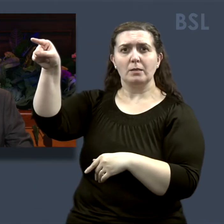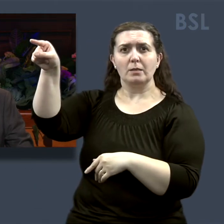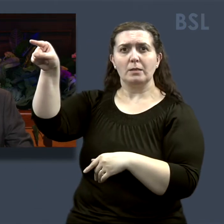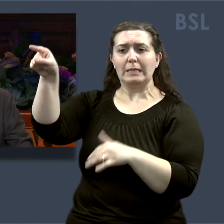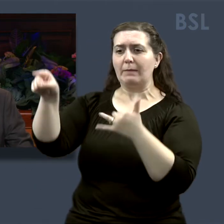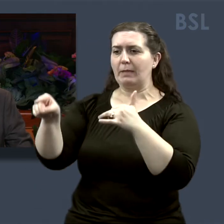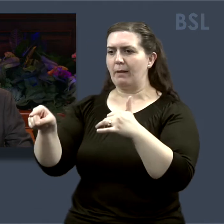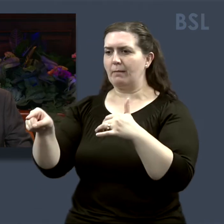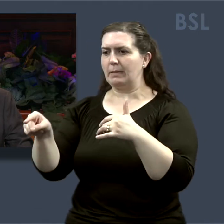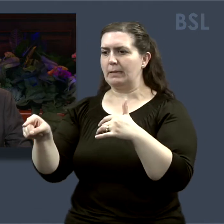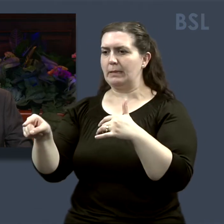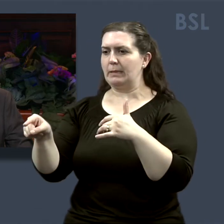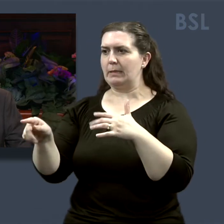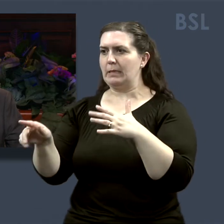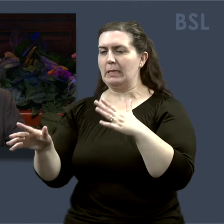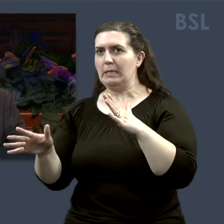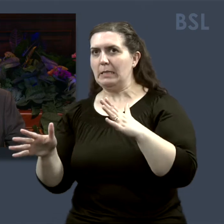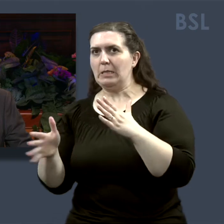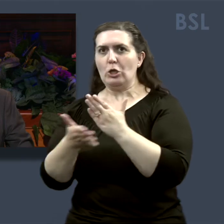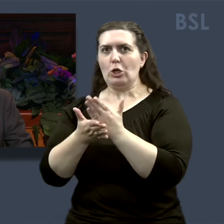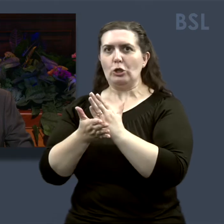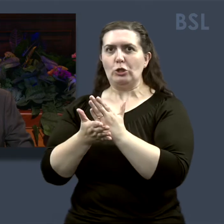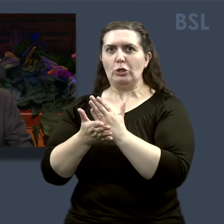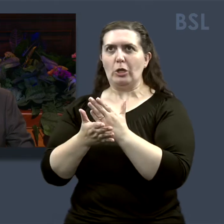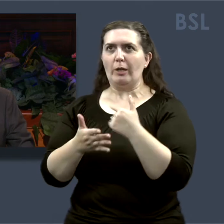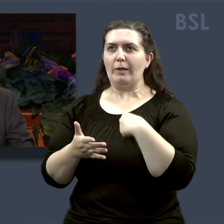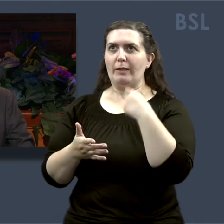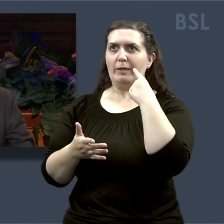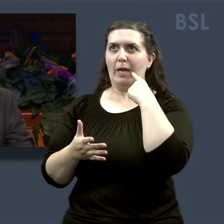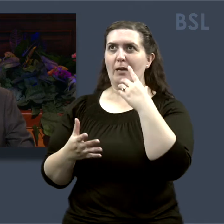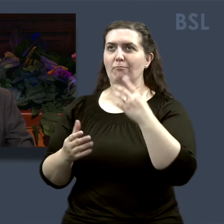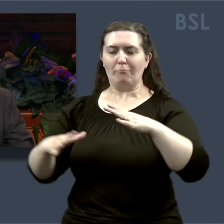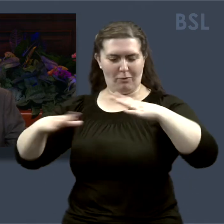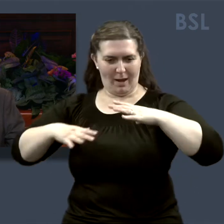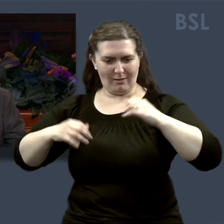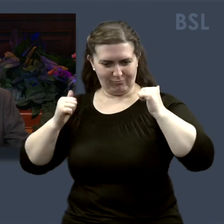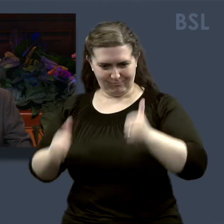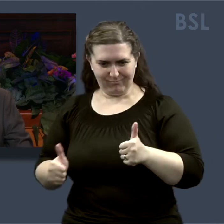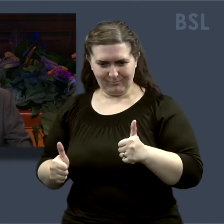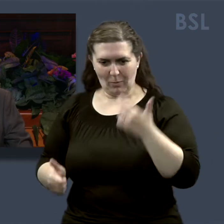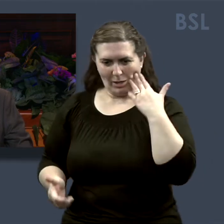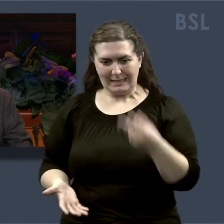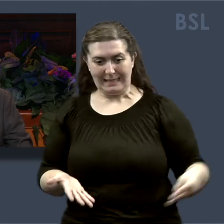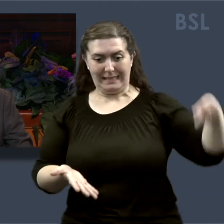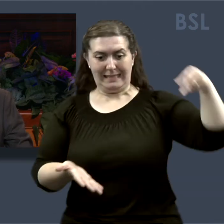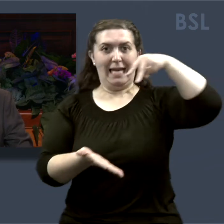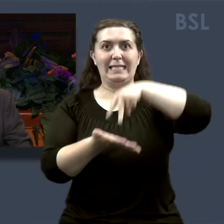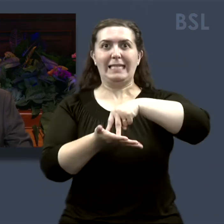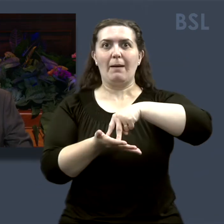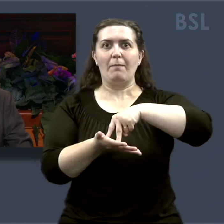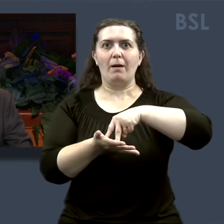...and sometimes when you are called upon, you will think you are wonderfully prepared, but when you stand up,